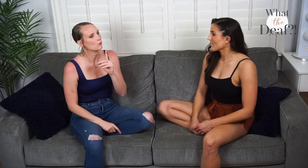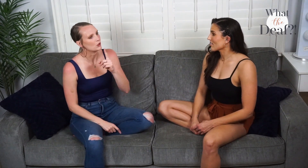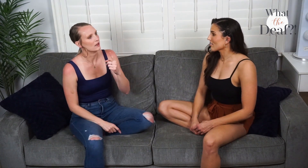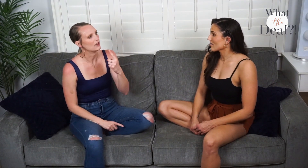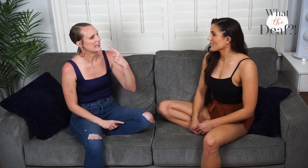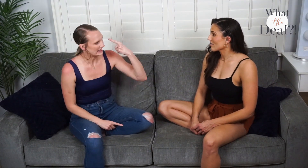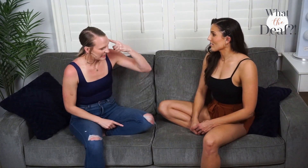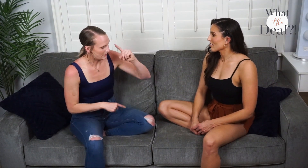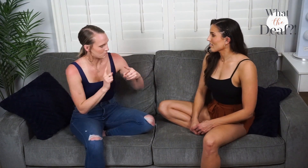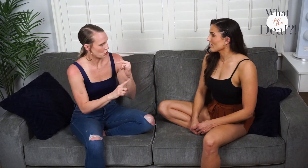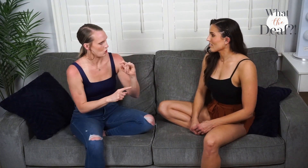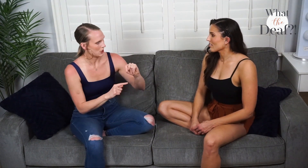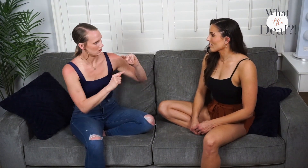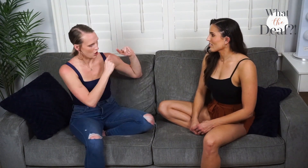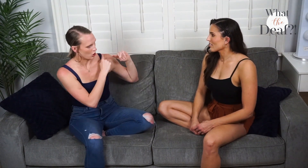and I never really thought about it.